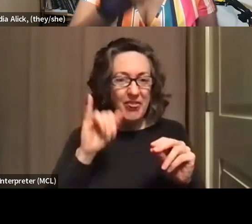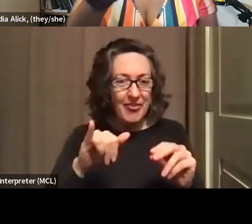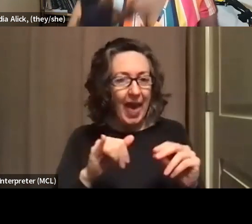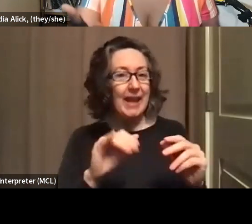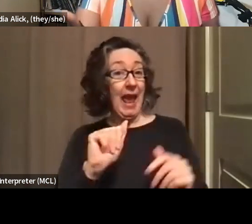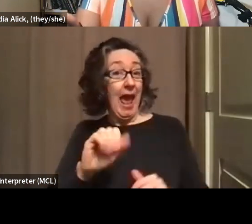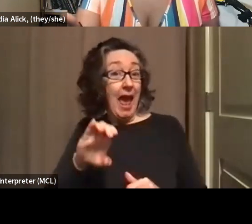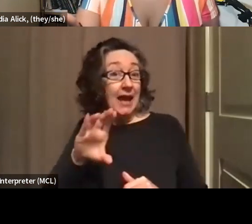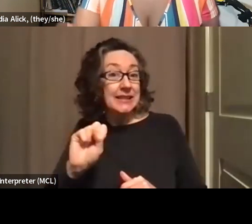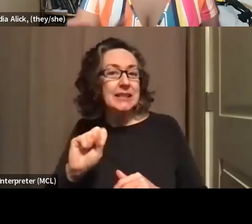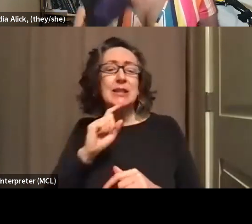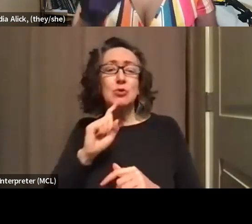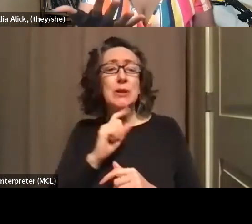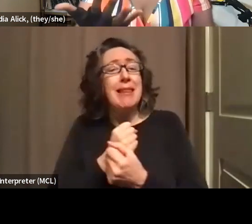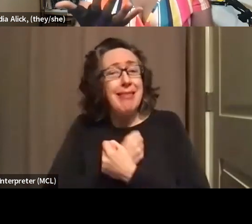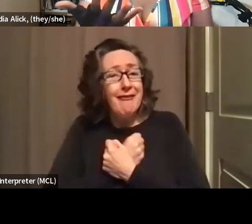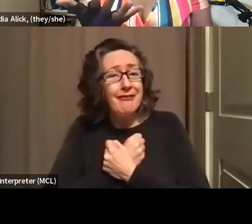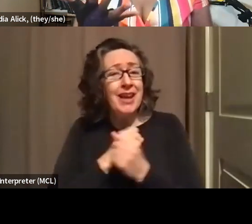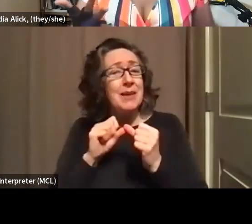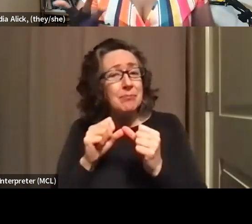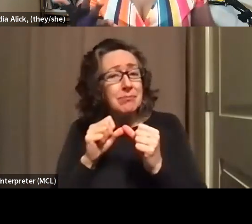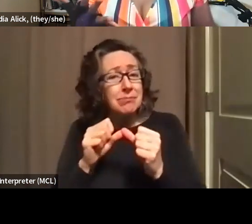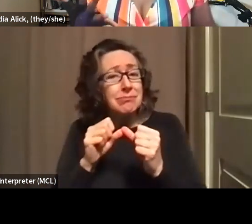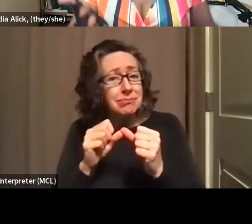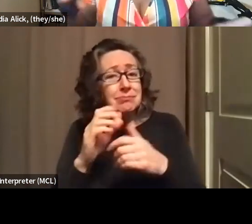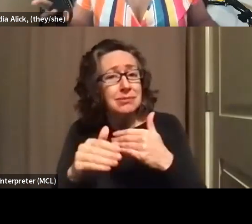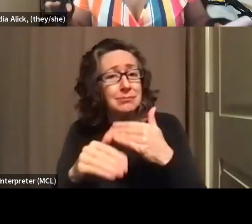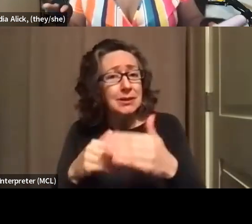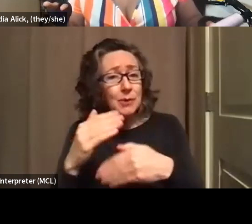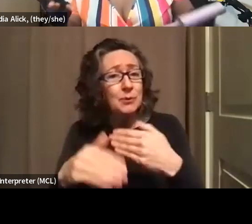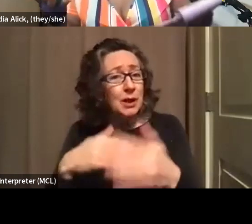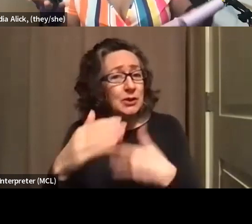Access is a process, and accessibility is something that I mean ultimately, I think